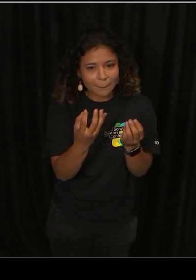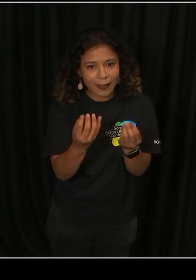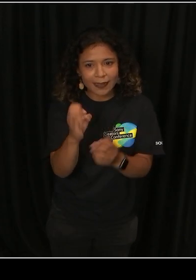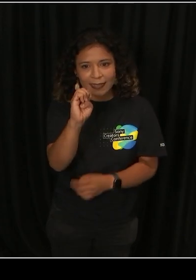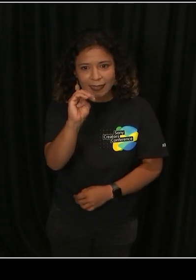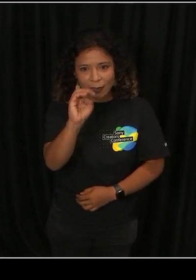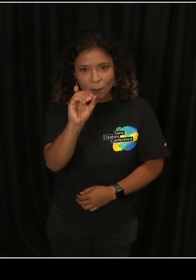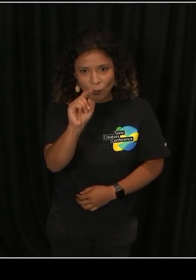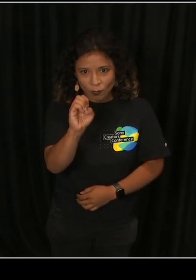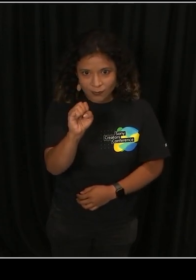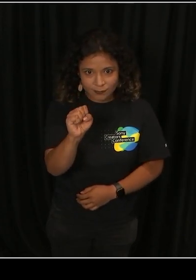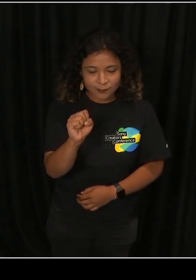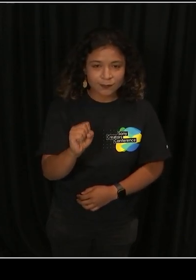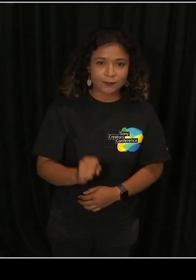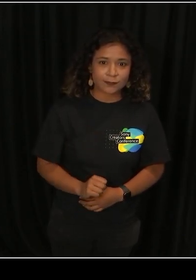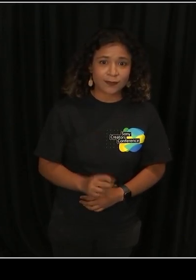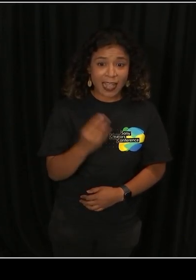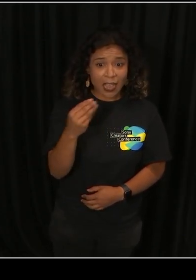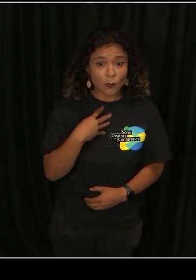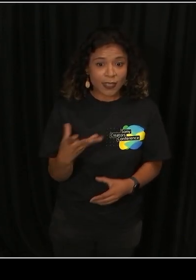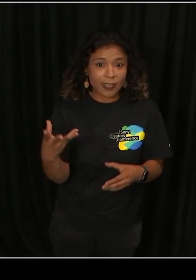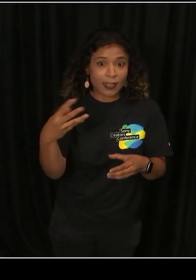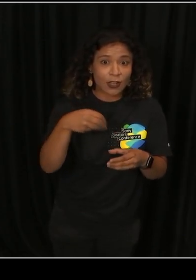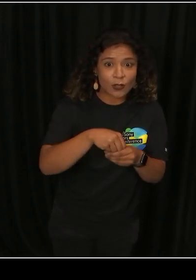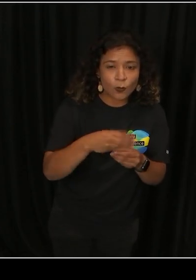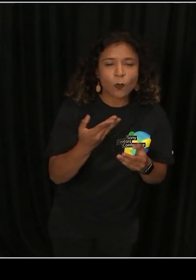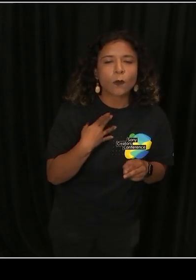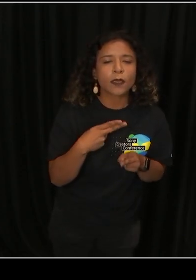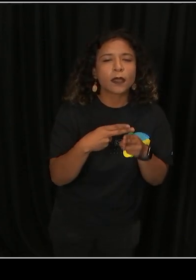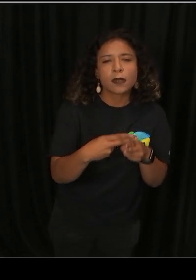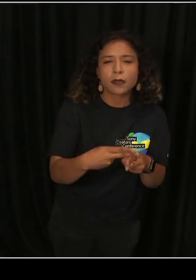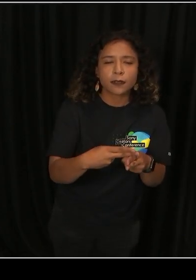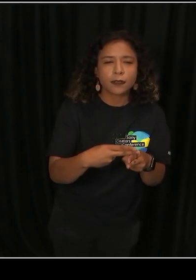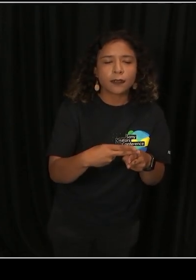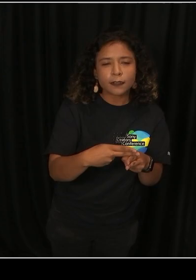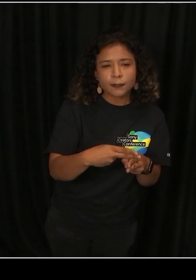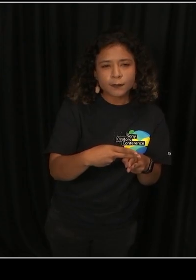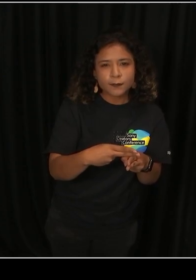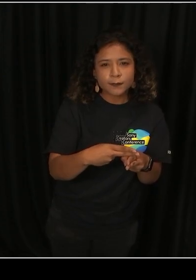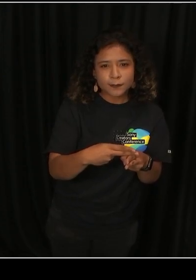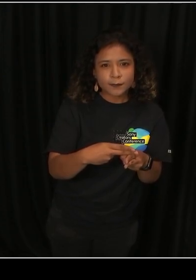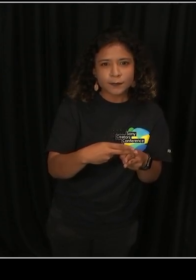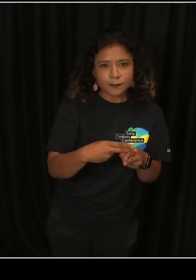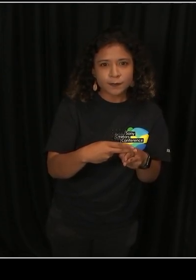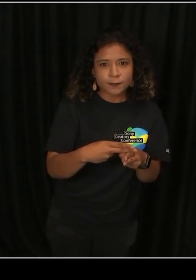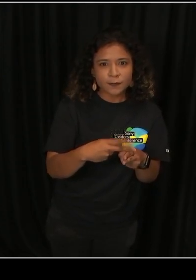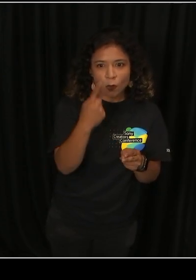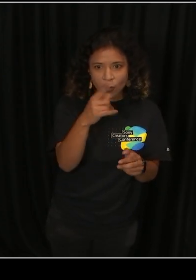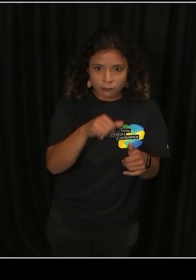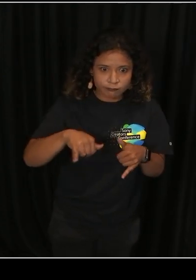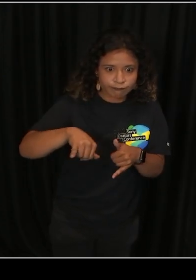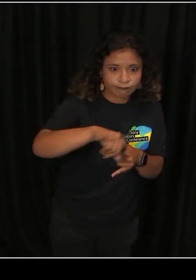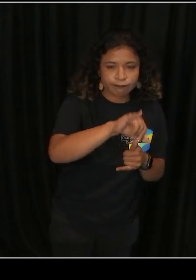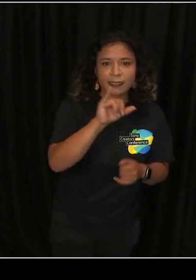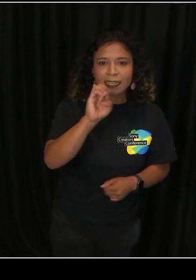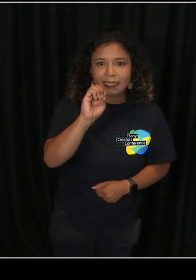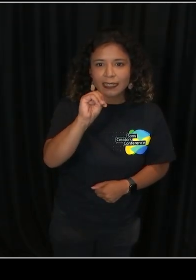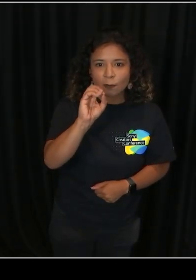And we are also implementing what we call as the synchronous emote as you can look at the multiple user